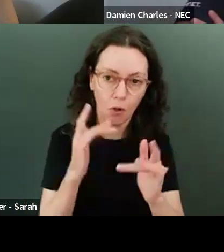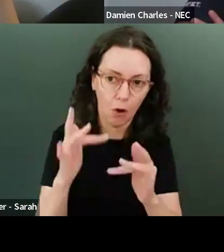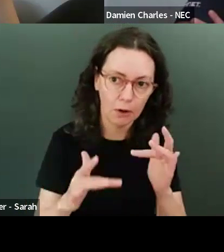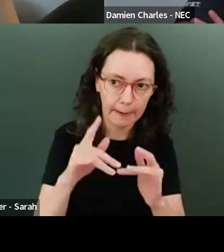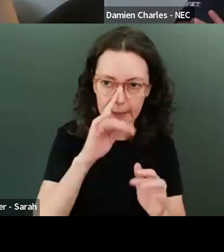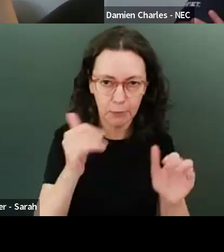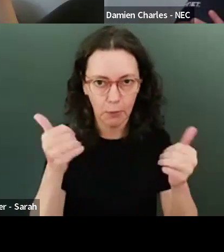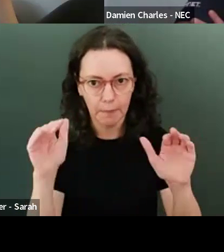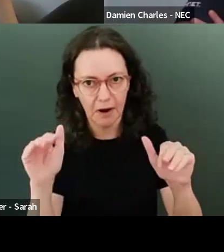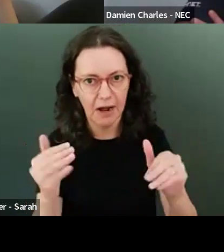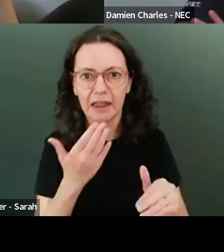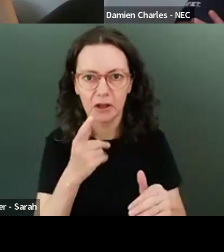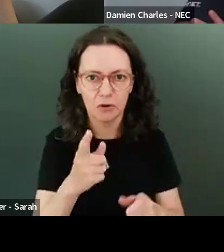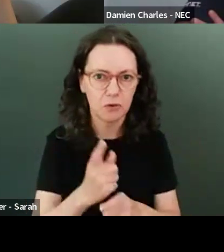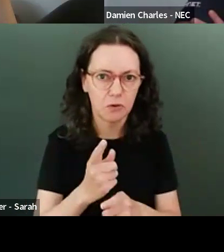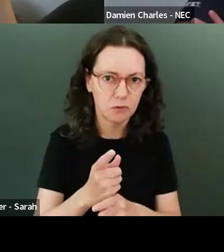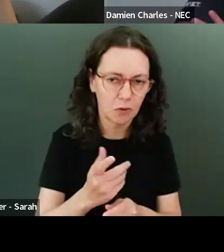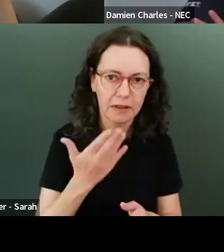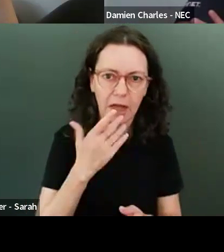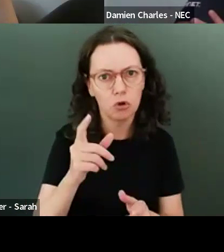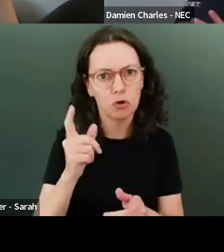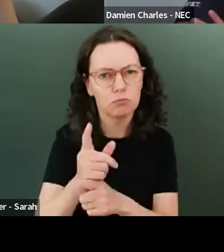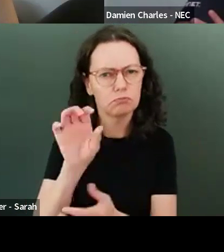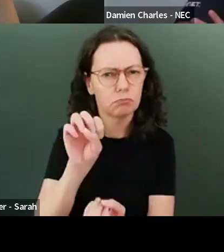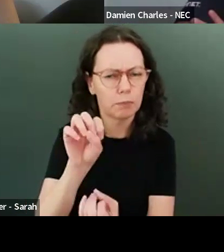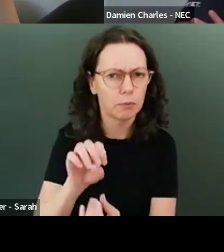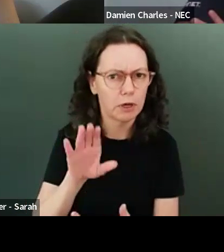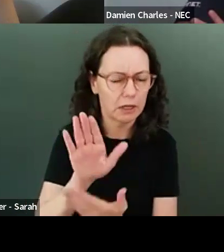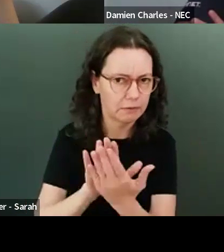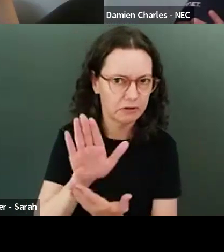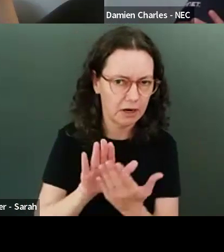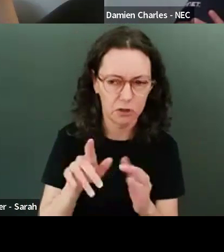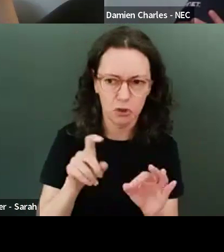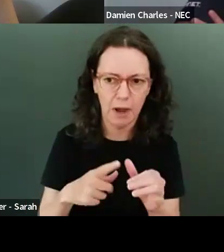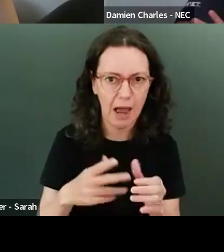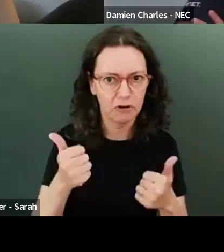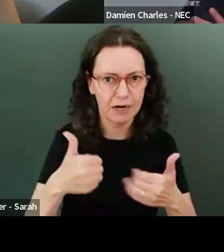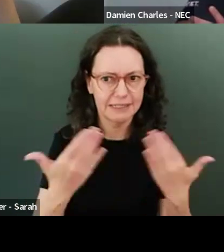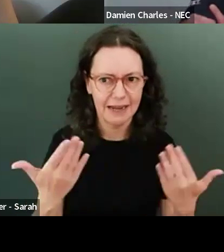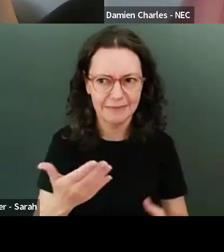thank you for your contributions through the Q&A function and have a great day!